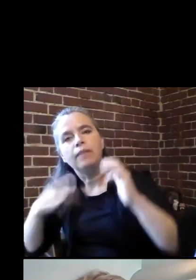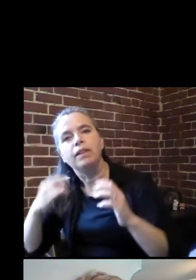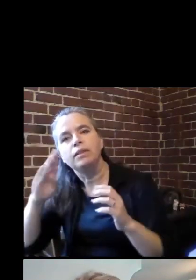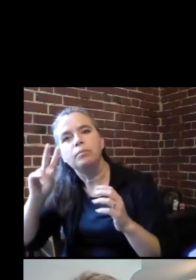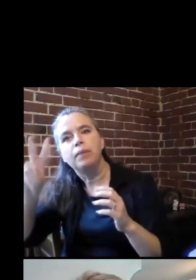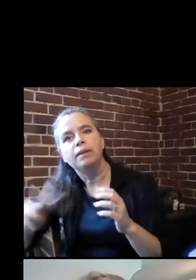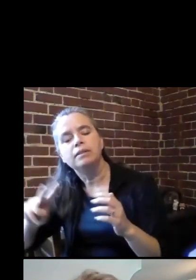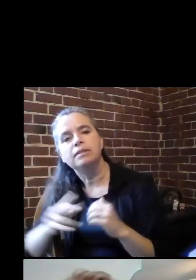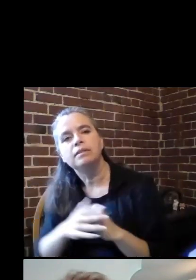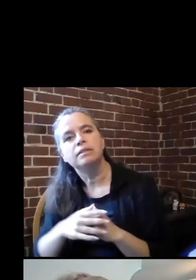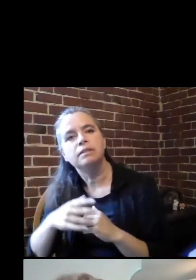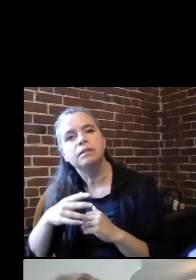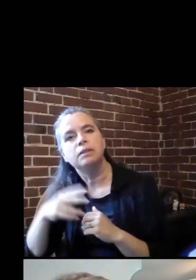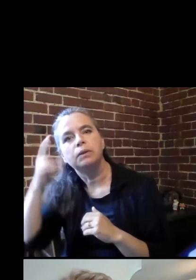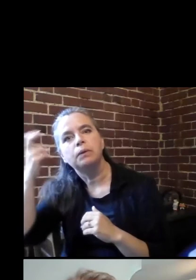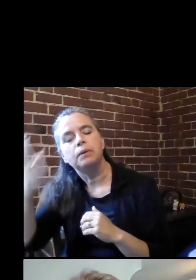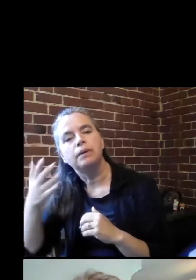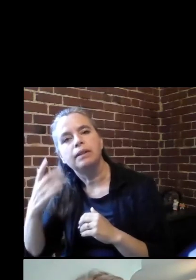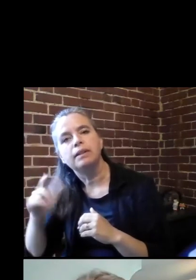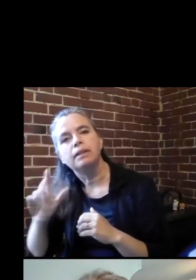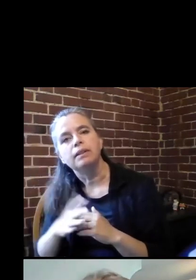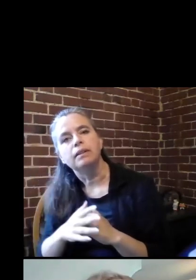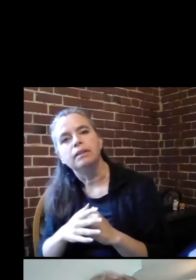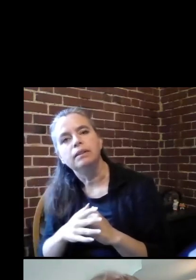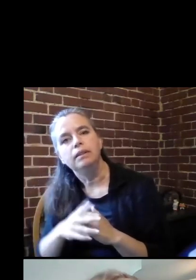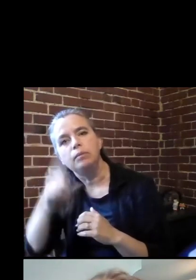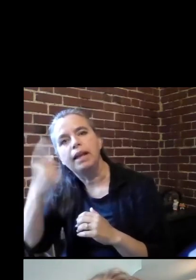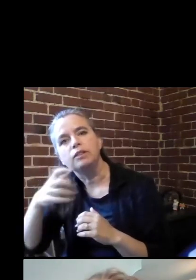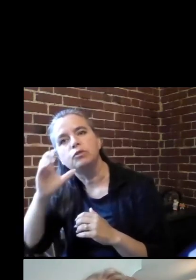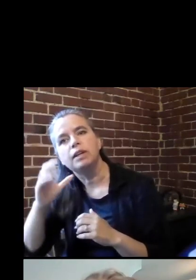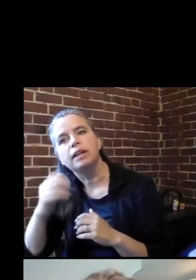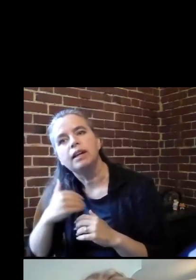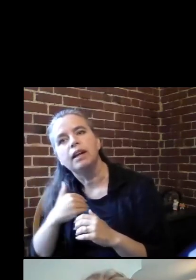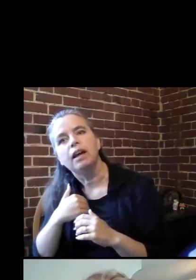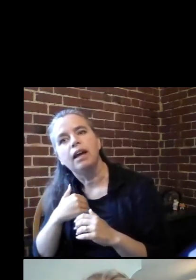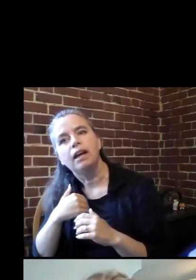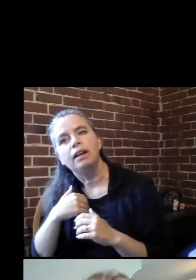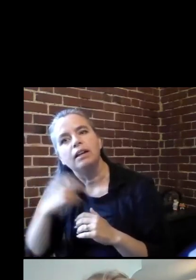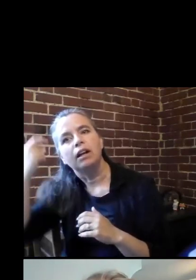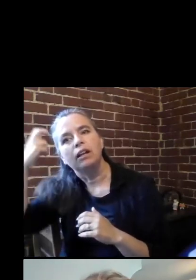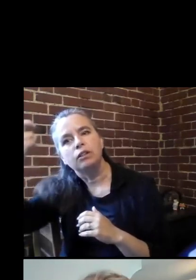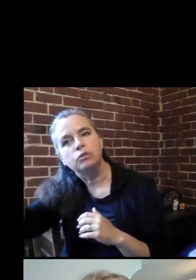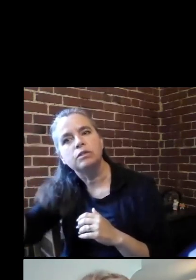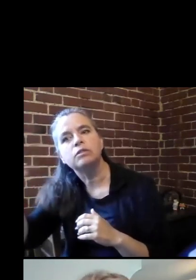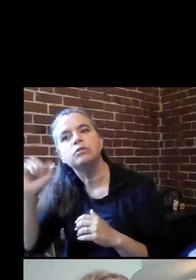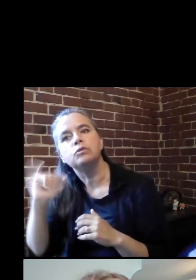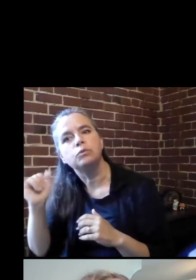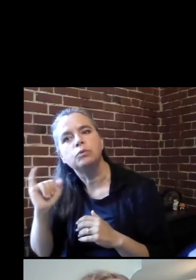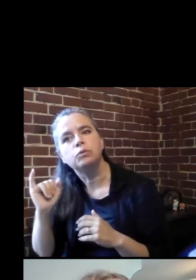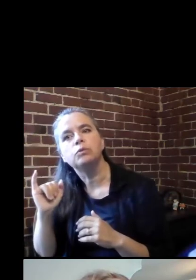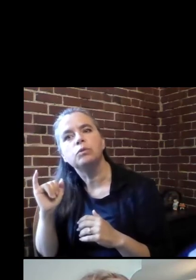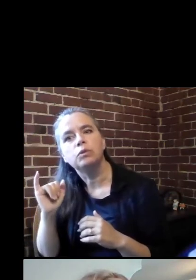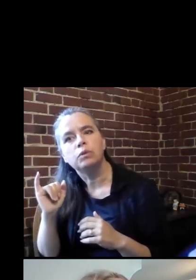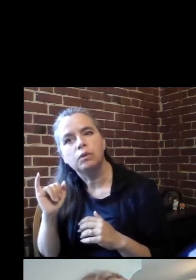And sometimes black drink would also include ingredients that had hallucinogenic materials/substances in them.